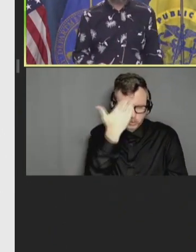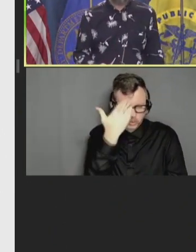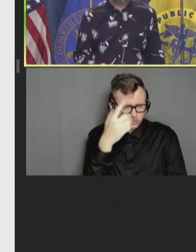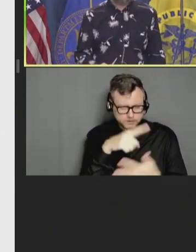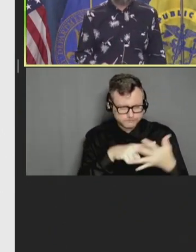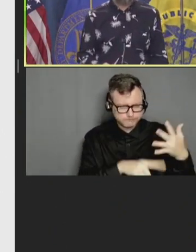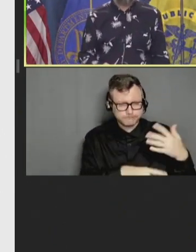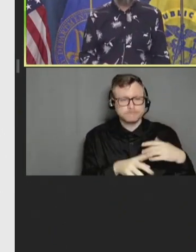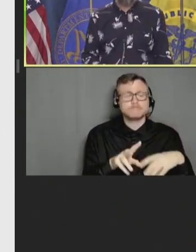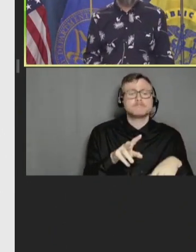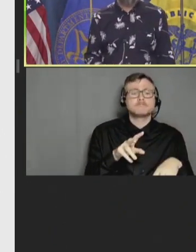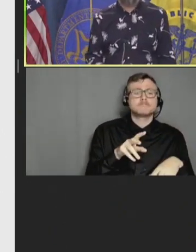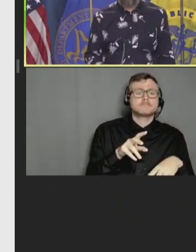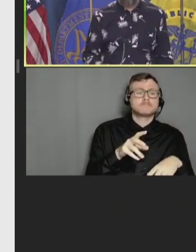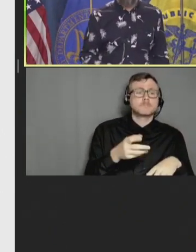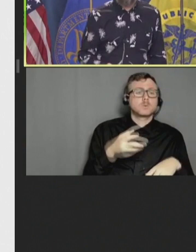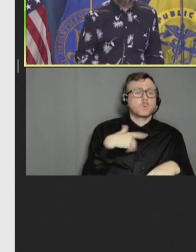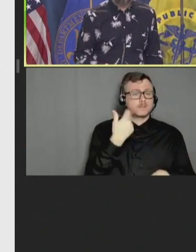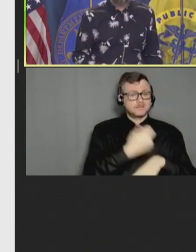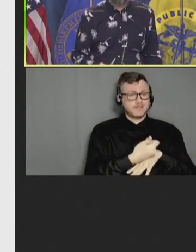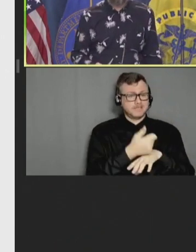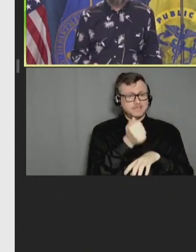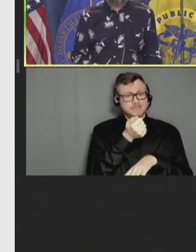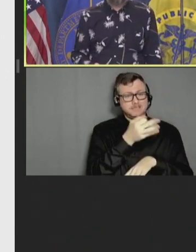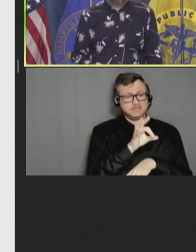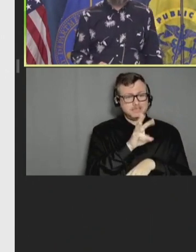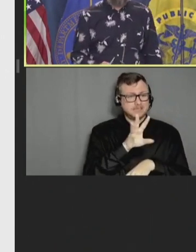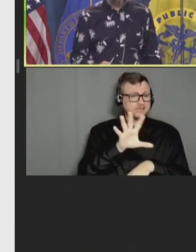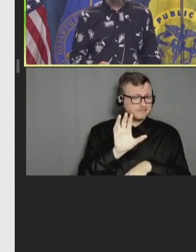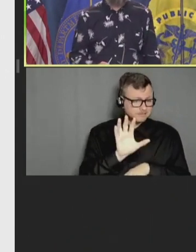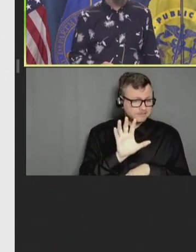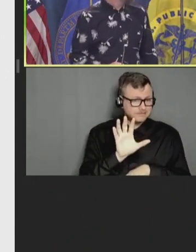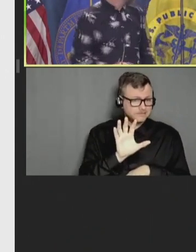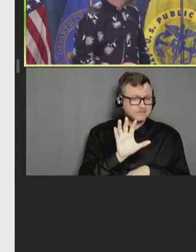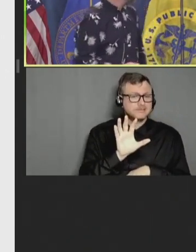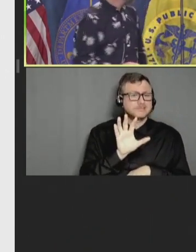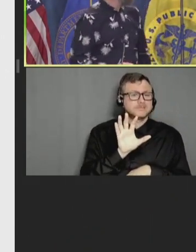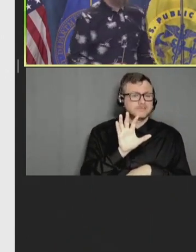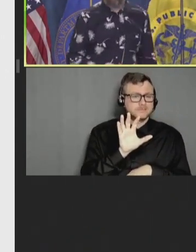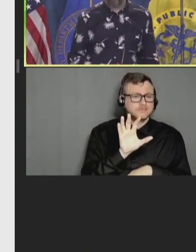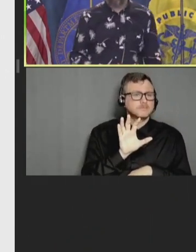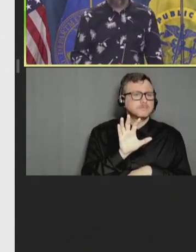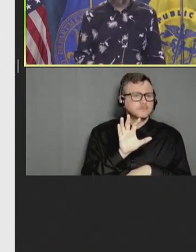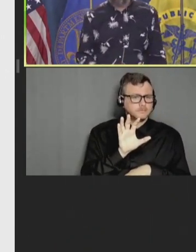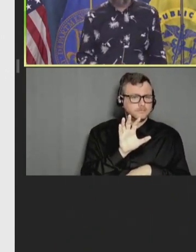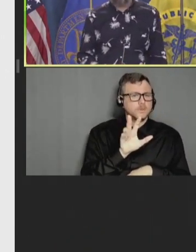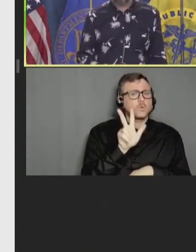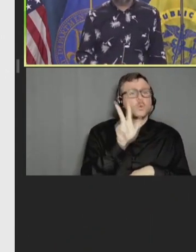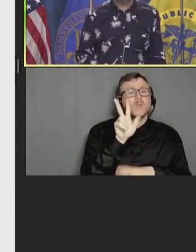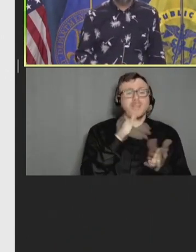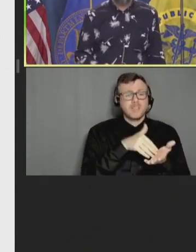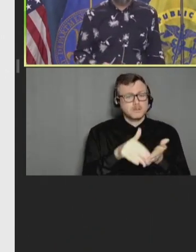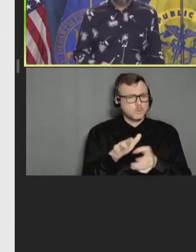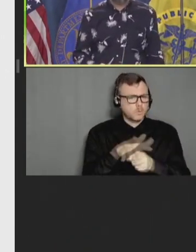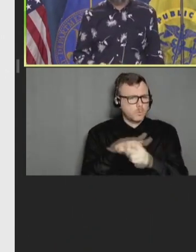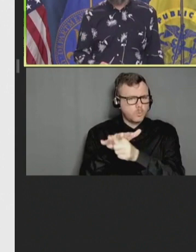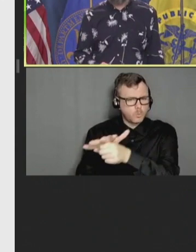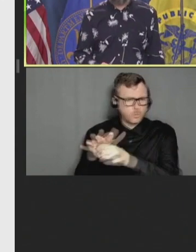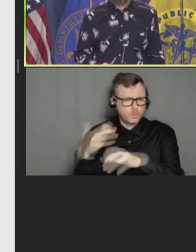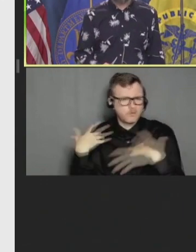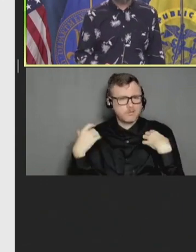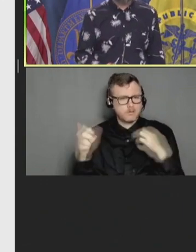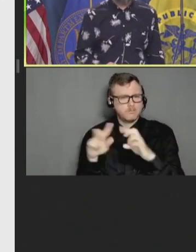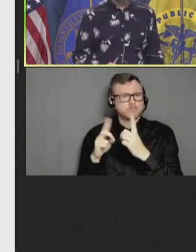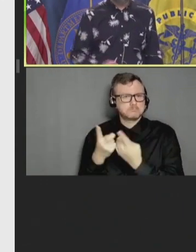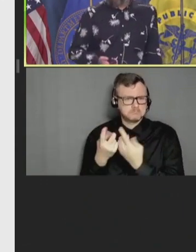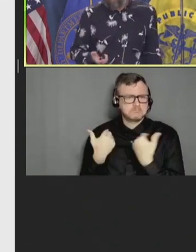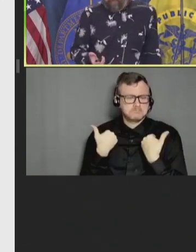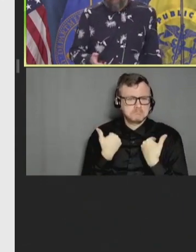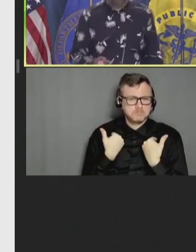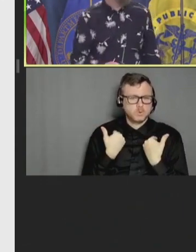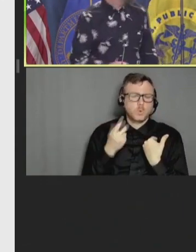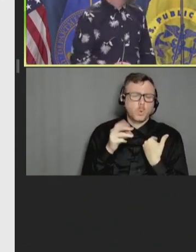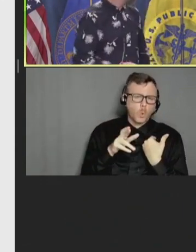So, NACCHO was founded in 1965, and it has over 3,000 local health departments or studies.